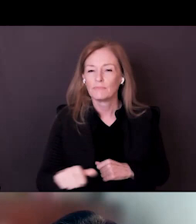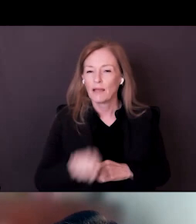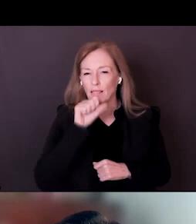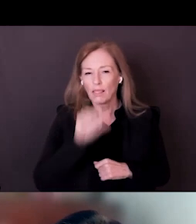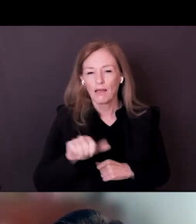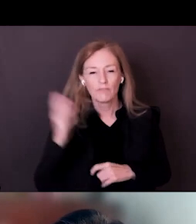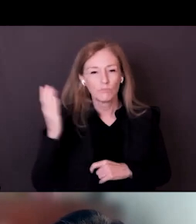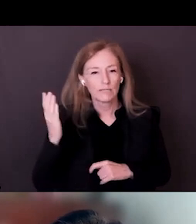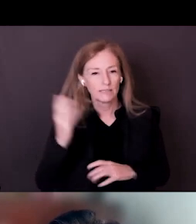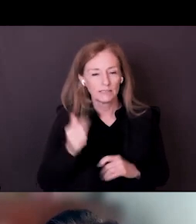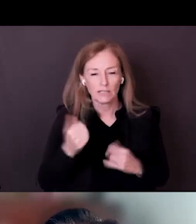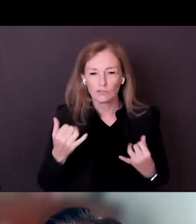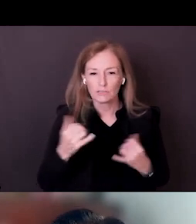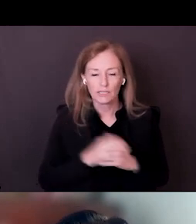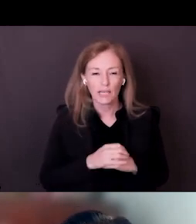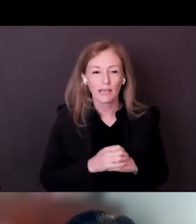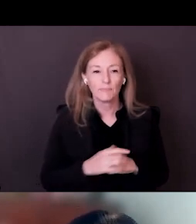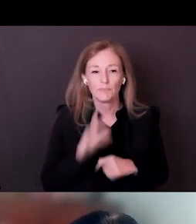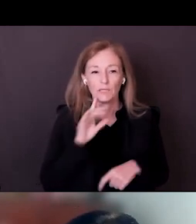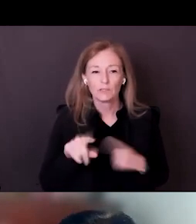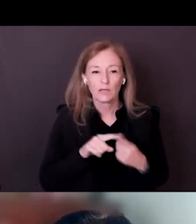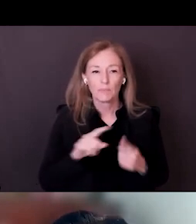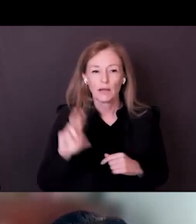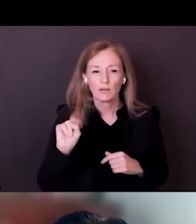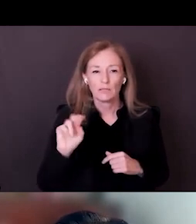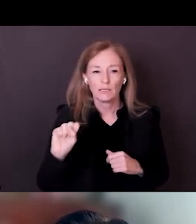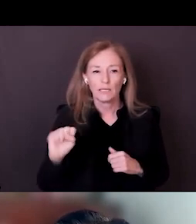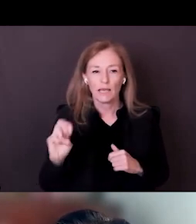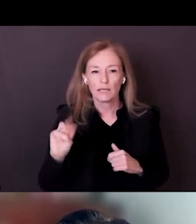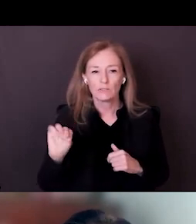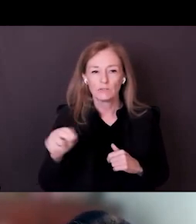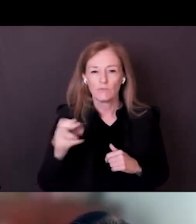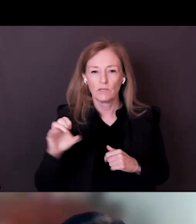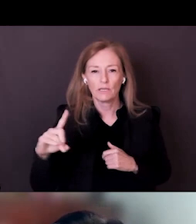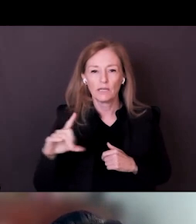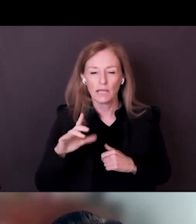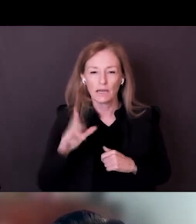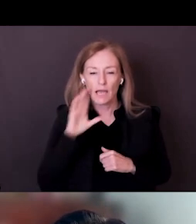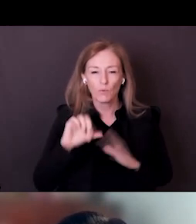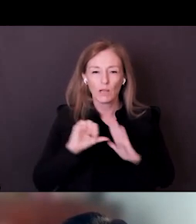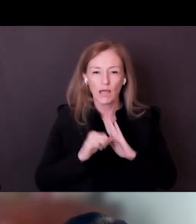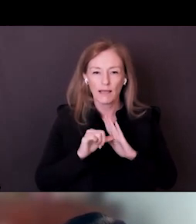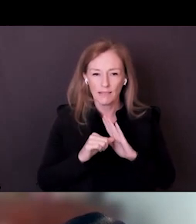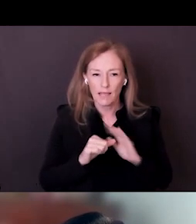AM GOING TO TALK ABOUT NASMHPD AND HIGHLIGHT OUR PAPERS COMING